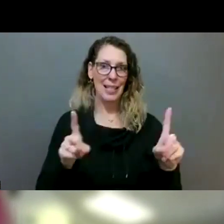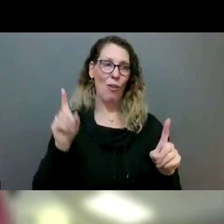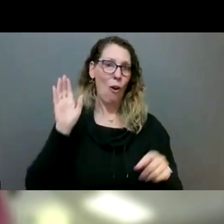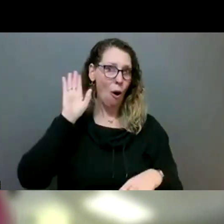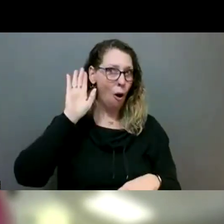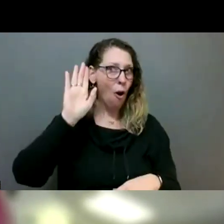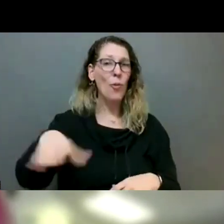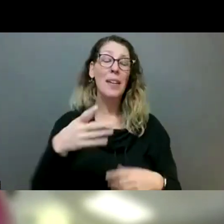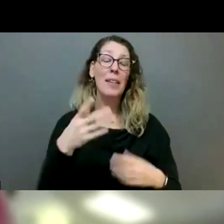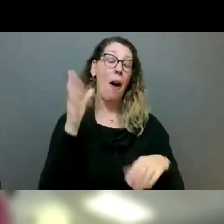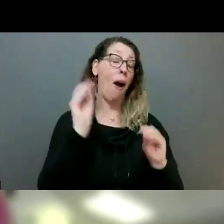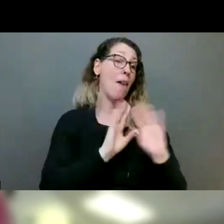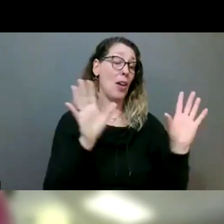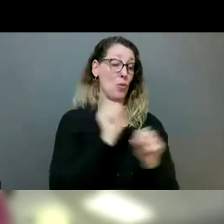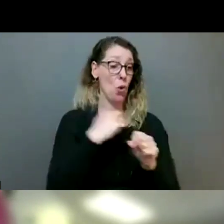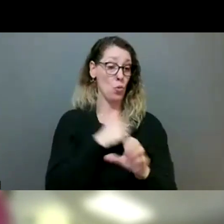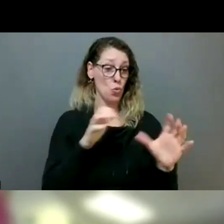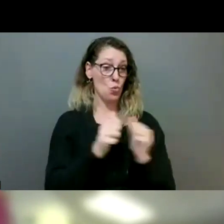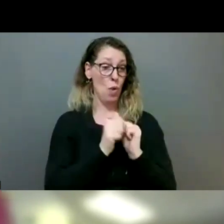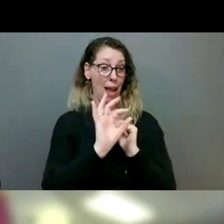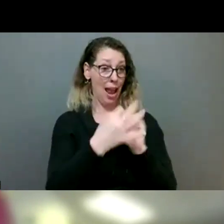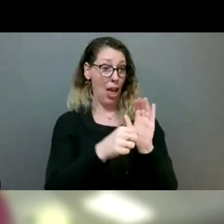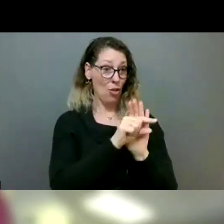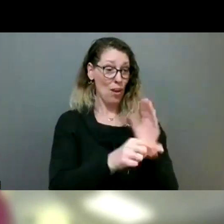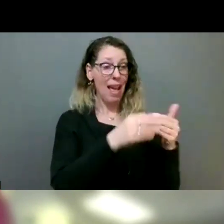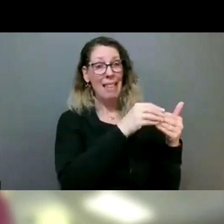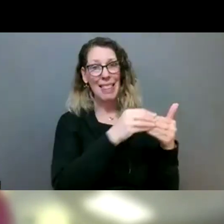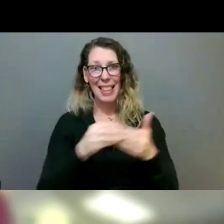that we do with our 9th graders bleeds into all the work that we do with all of our